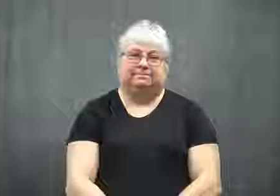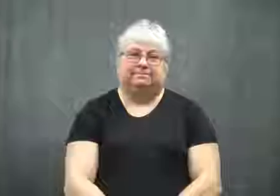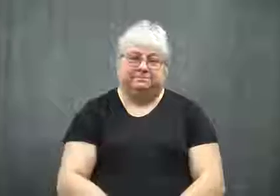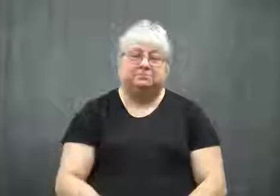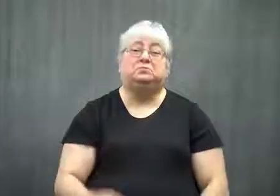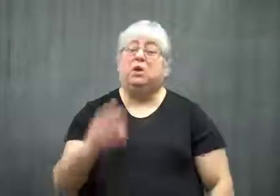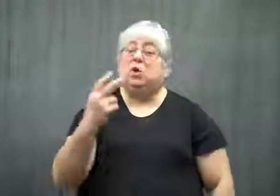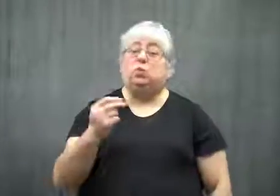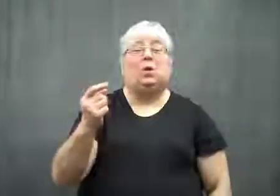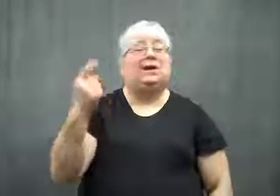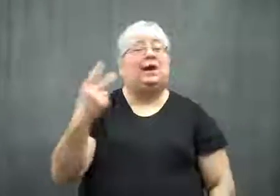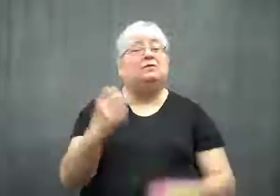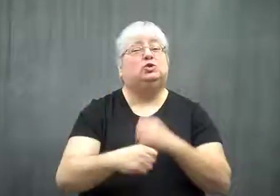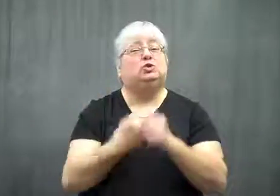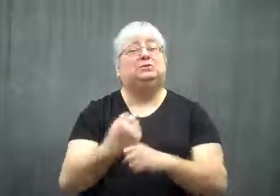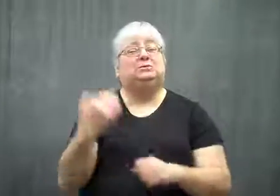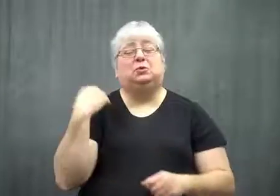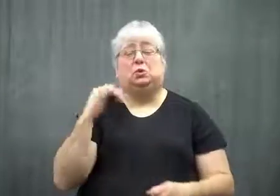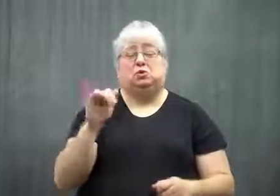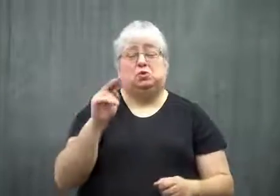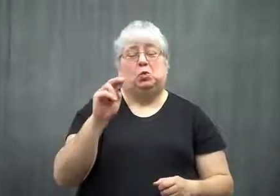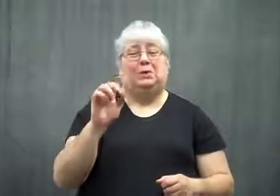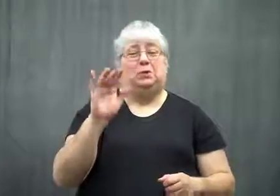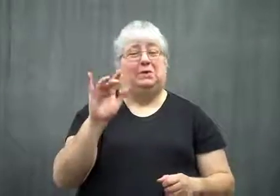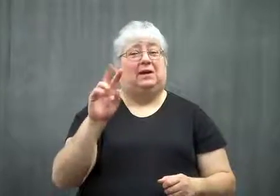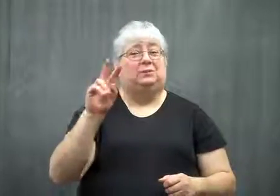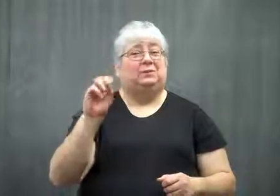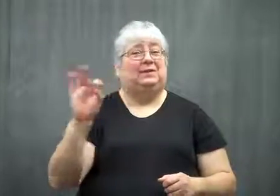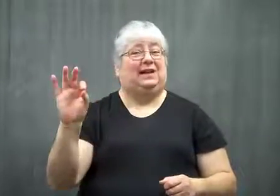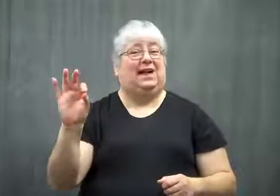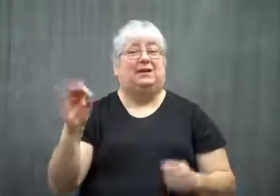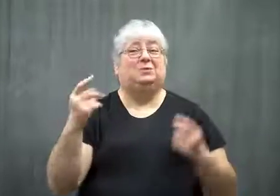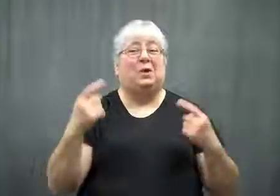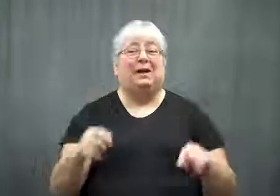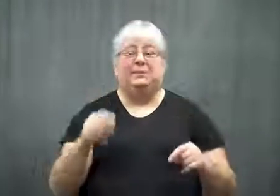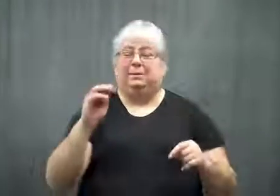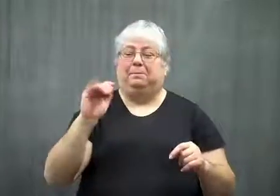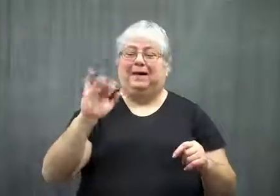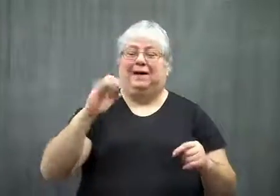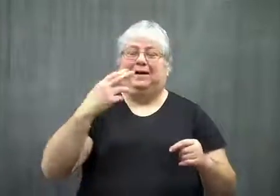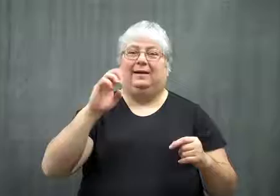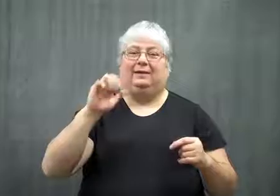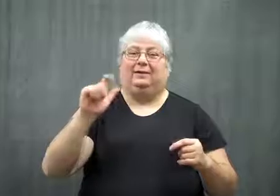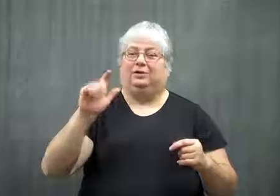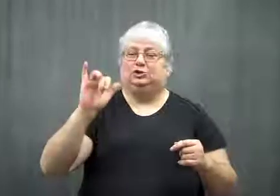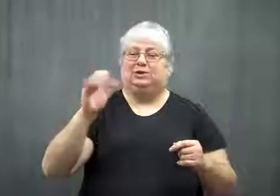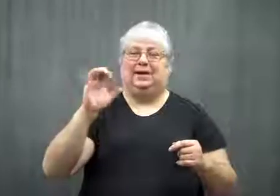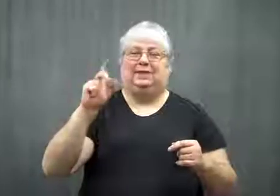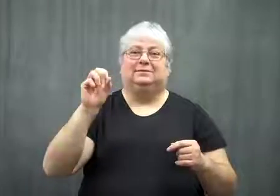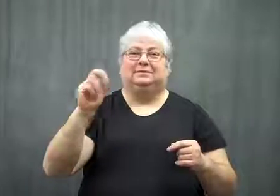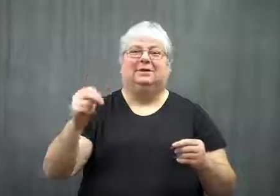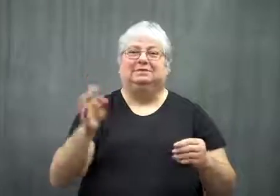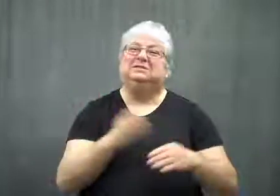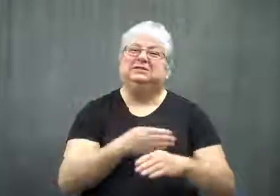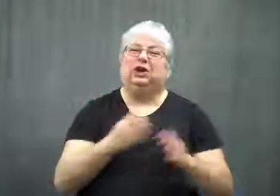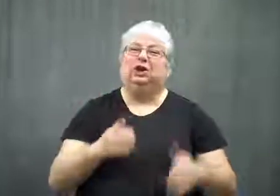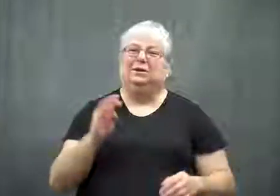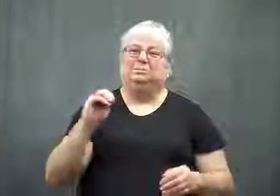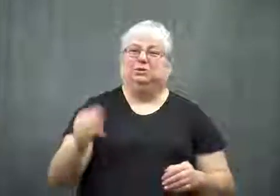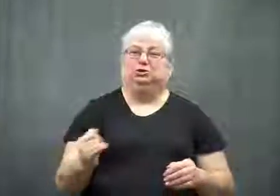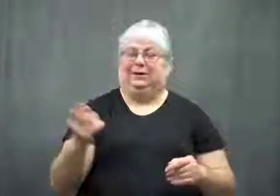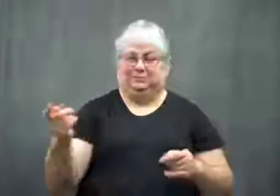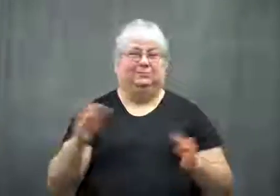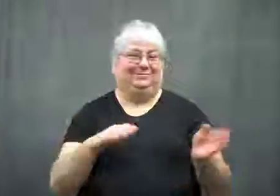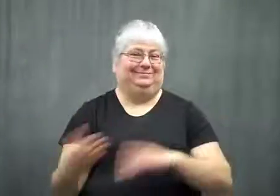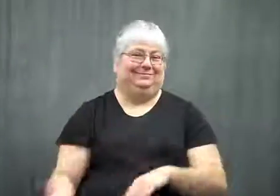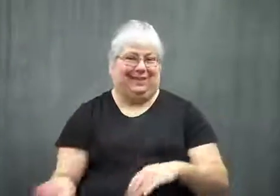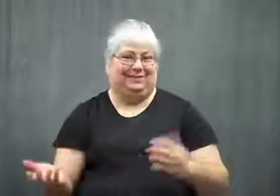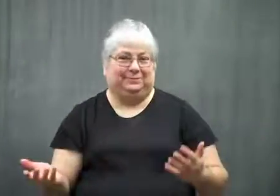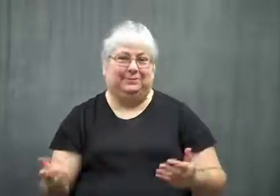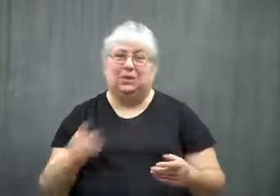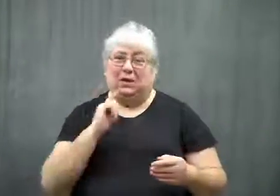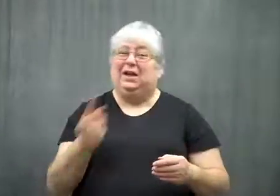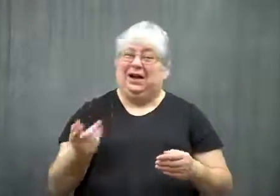Michael Jackson, the singer, died 2 1/2 years ago on June 25, 2009.